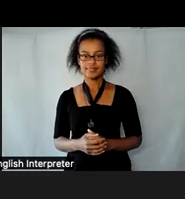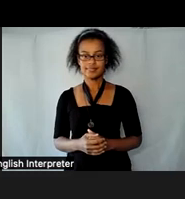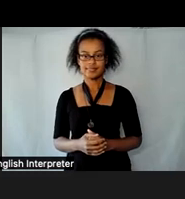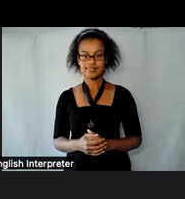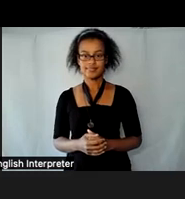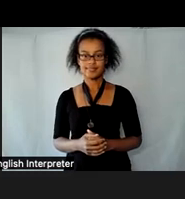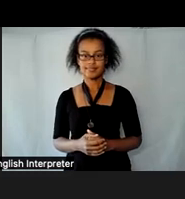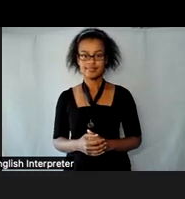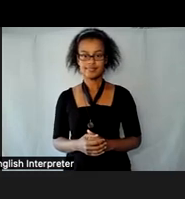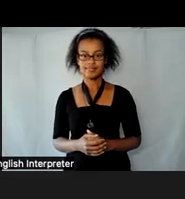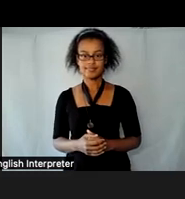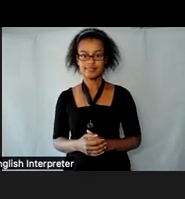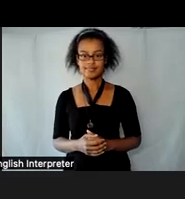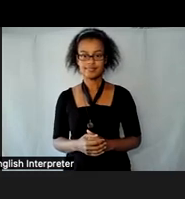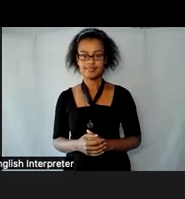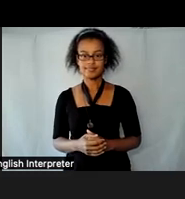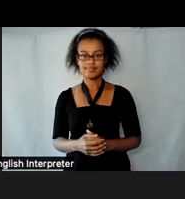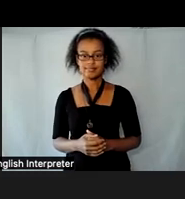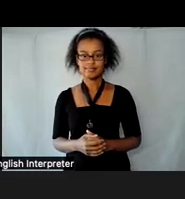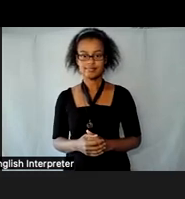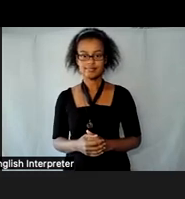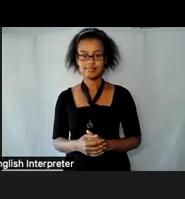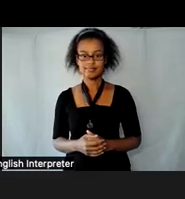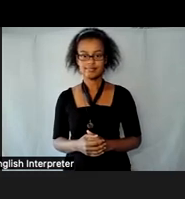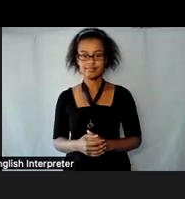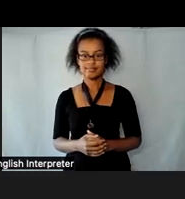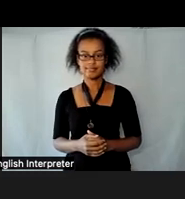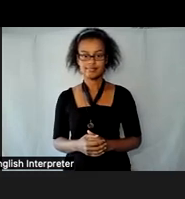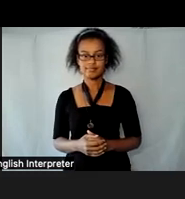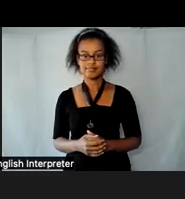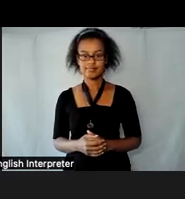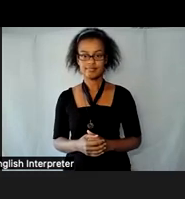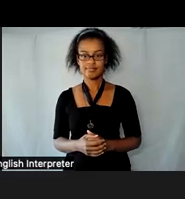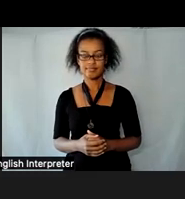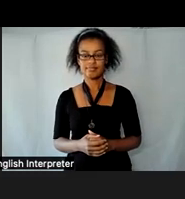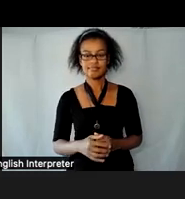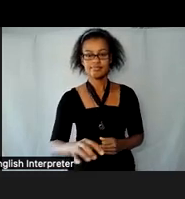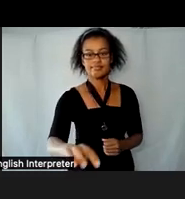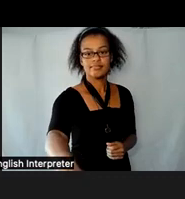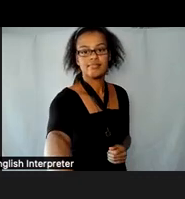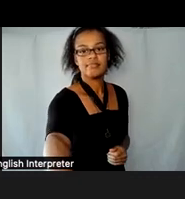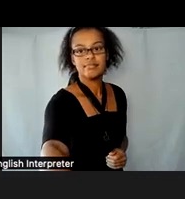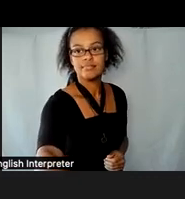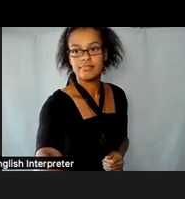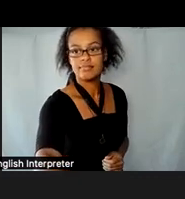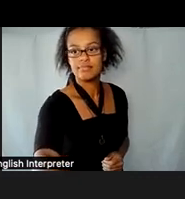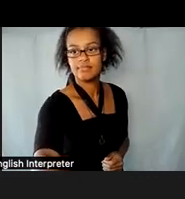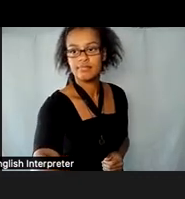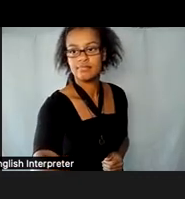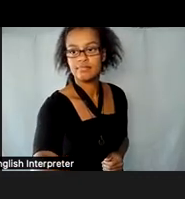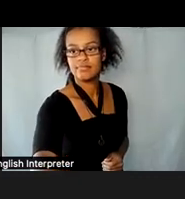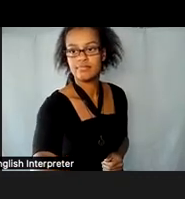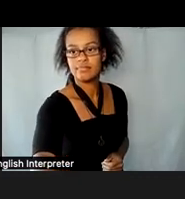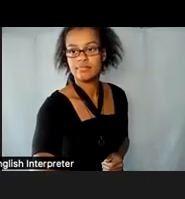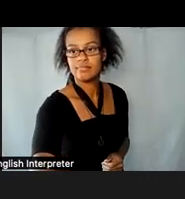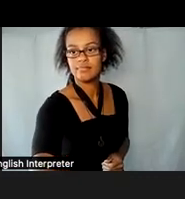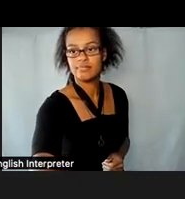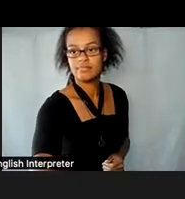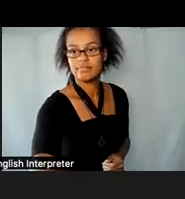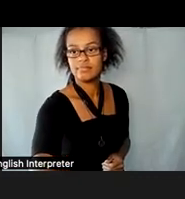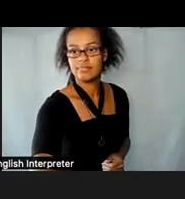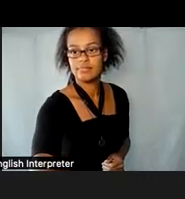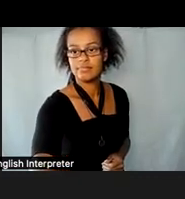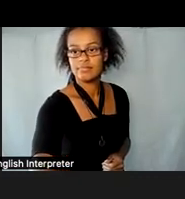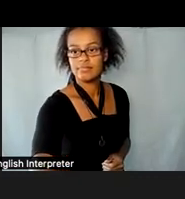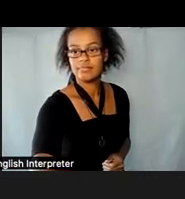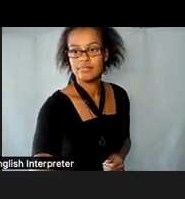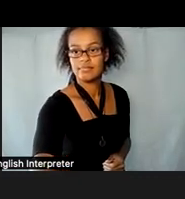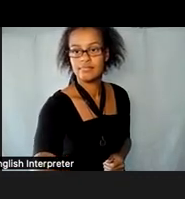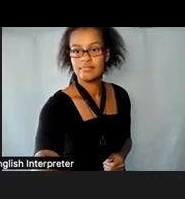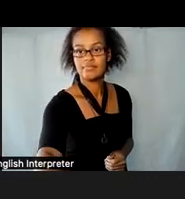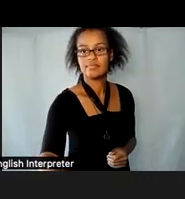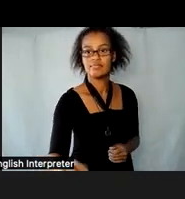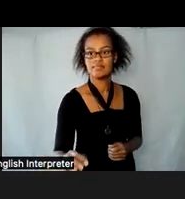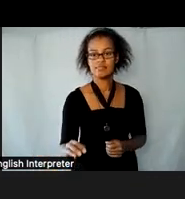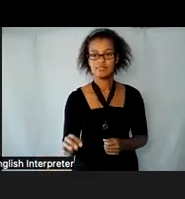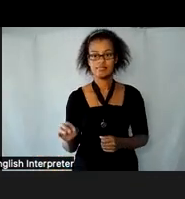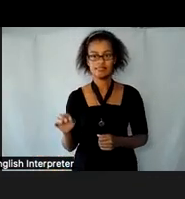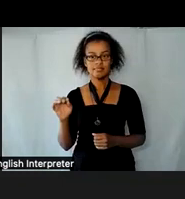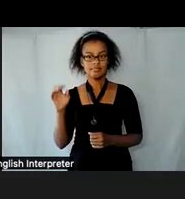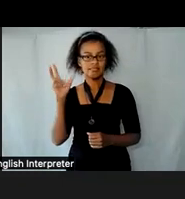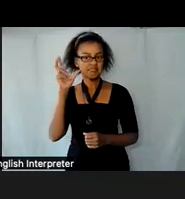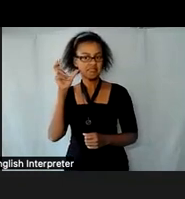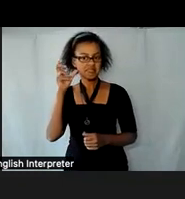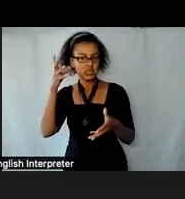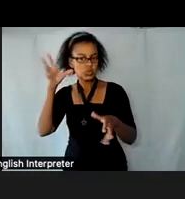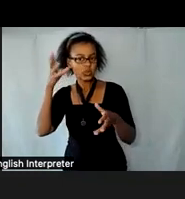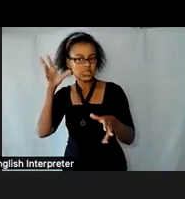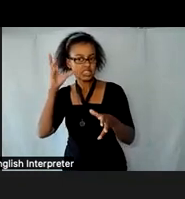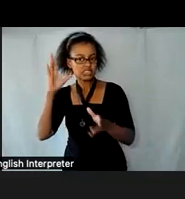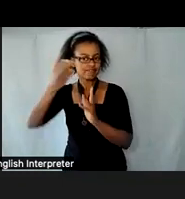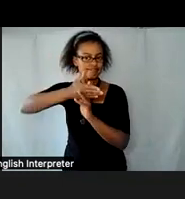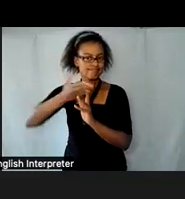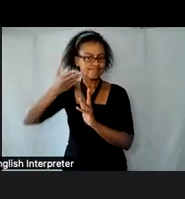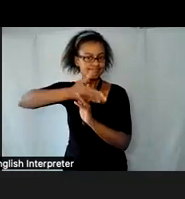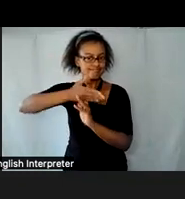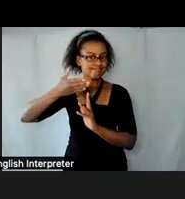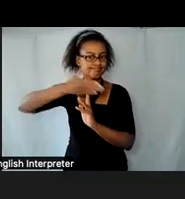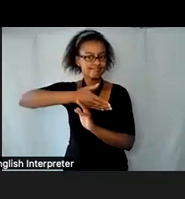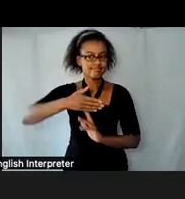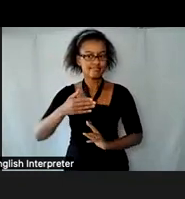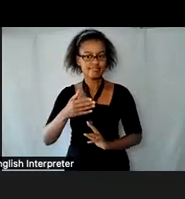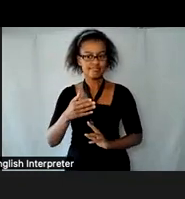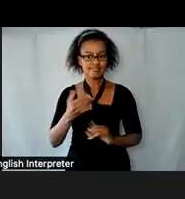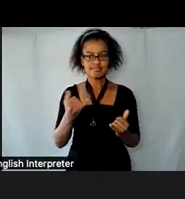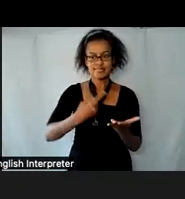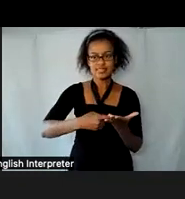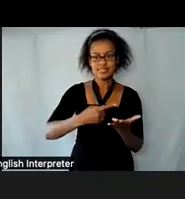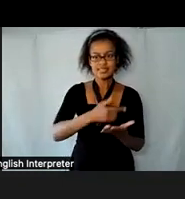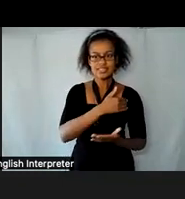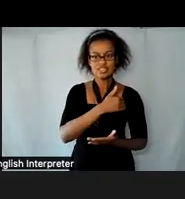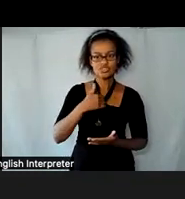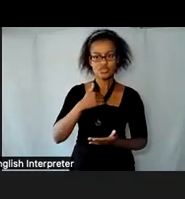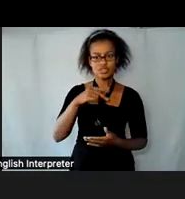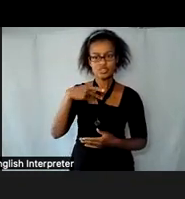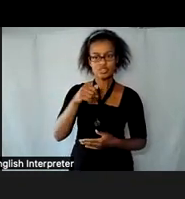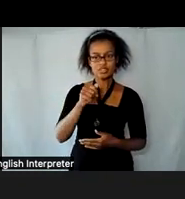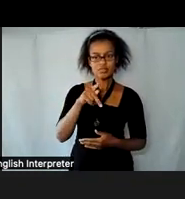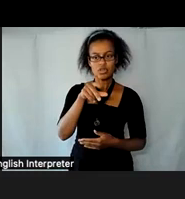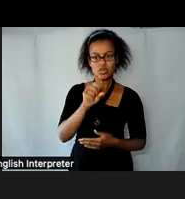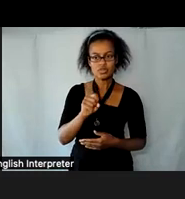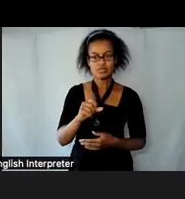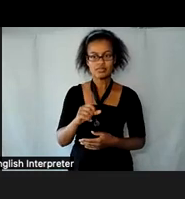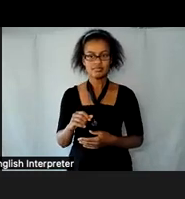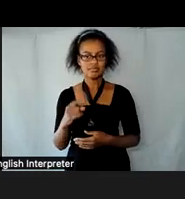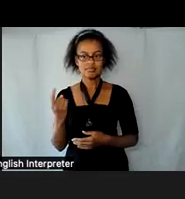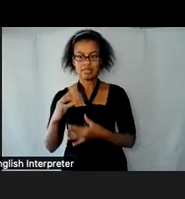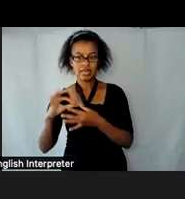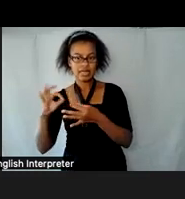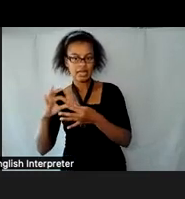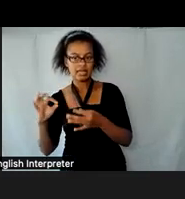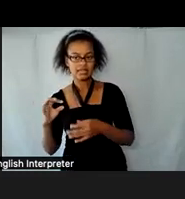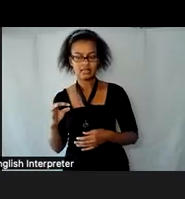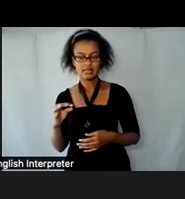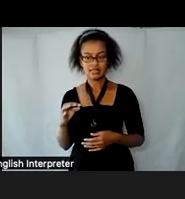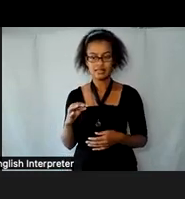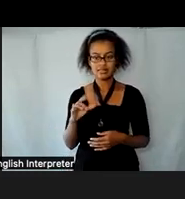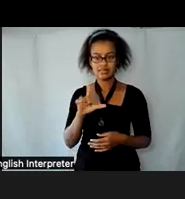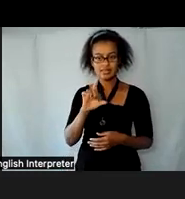Today we are here to talk about an amazing Toronto Parks program sorry, yeah, thank you.